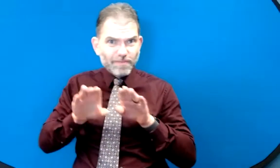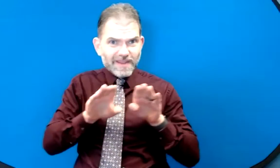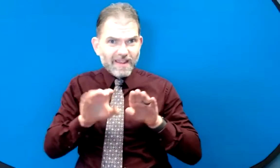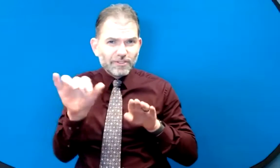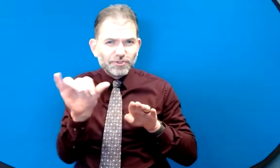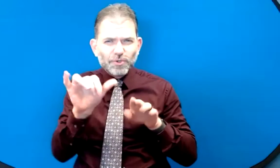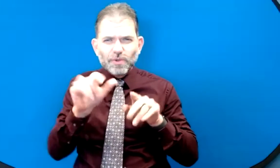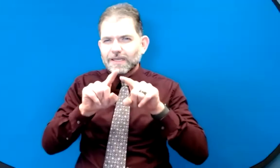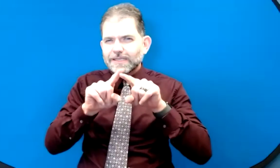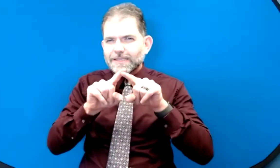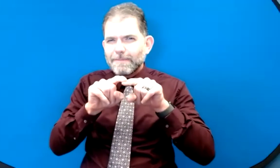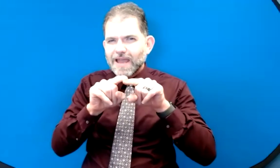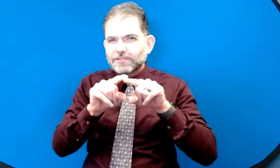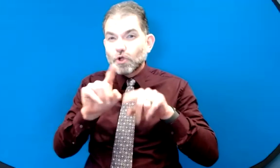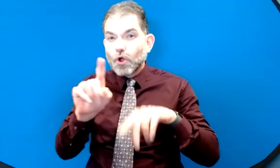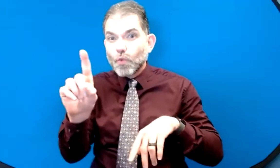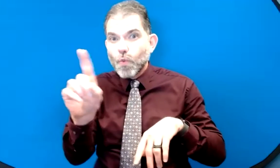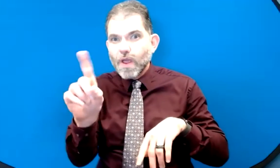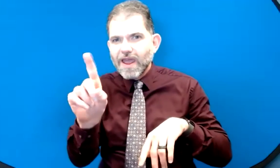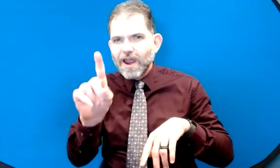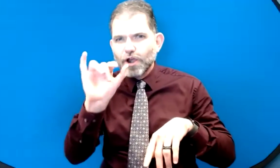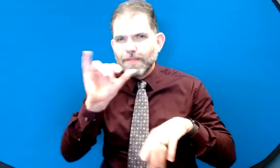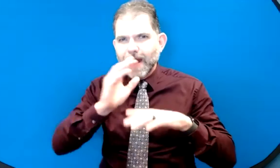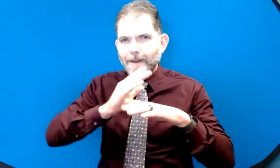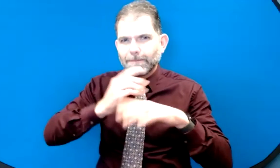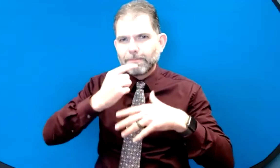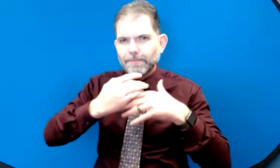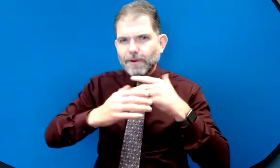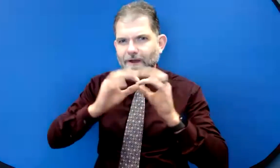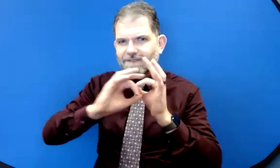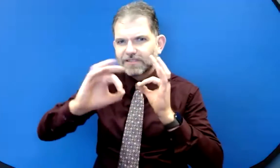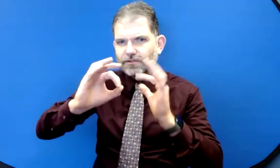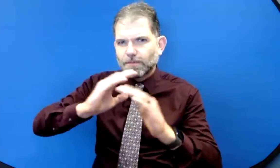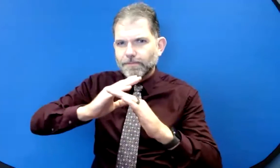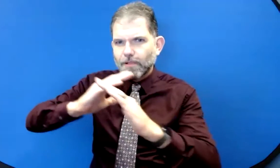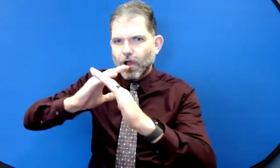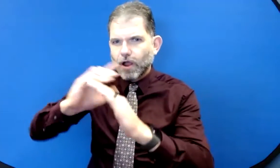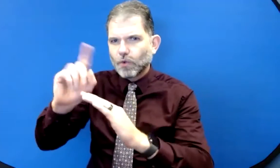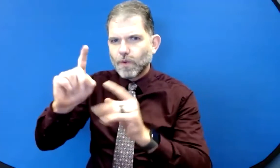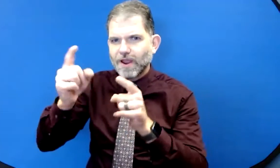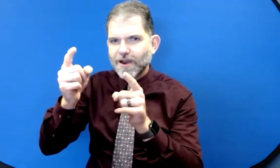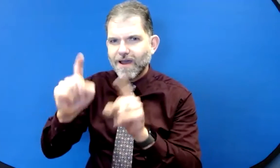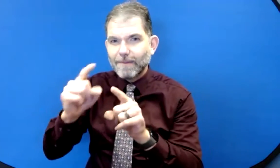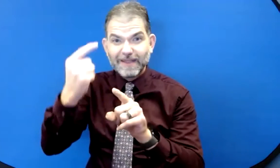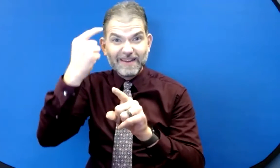ASL Interpreter: It also infects affects other behaviors. ASL Interpreter: but it depends on where the blockages